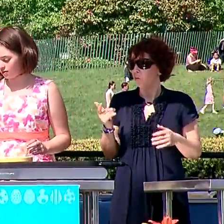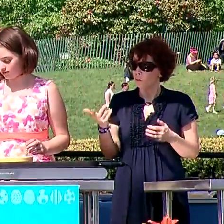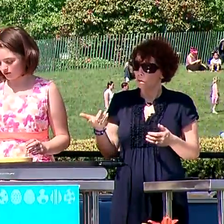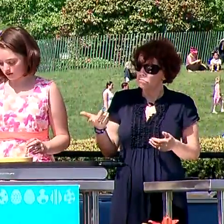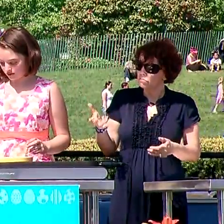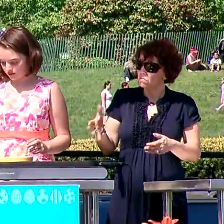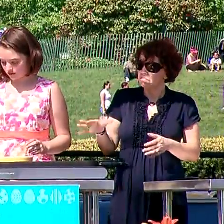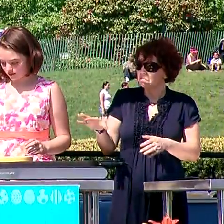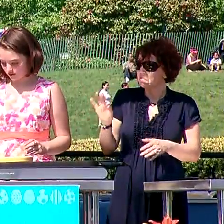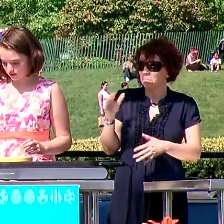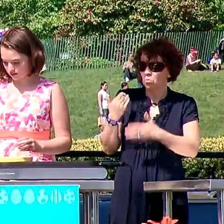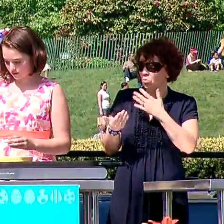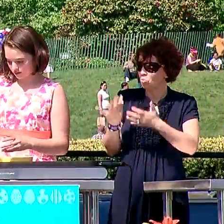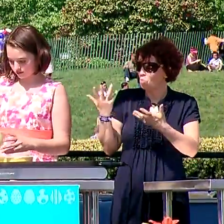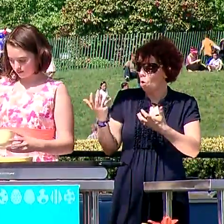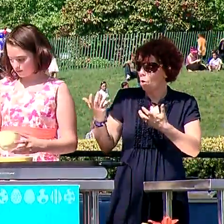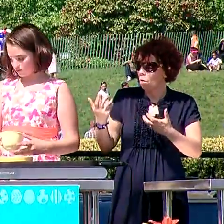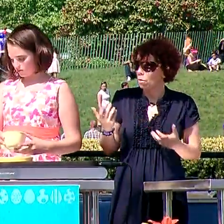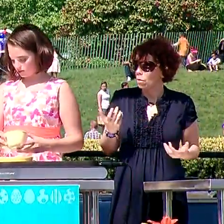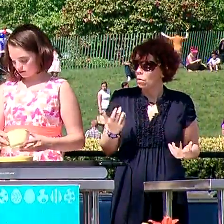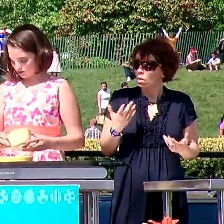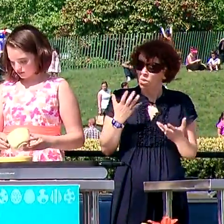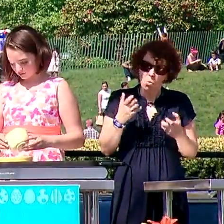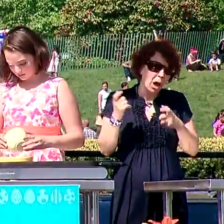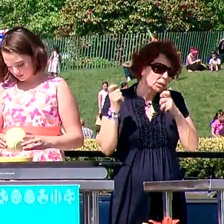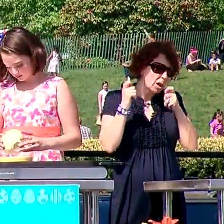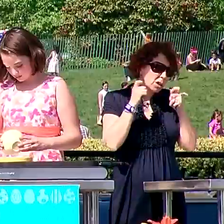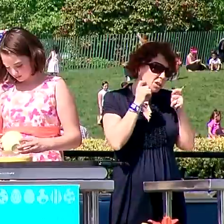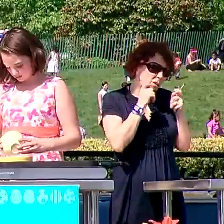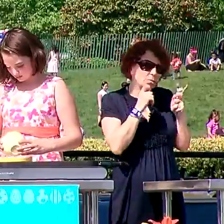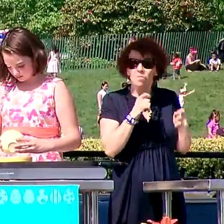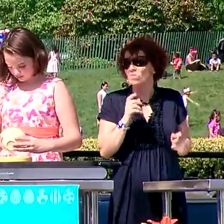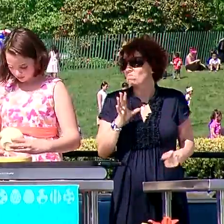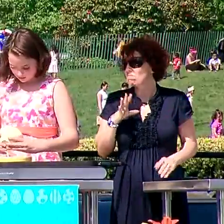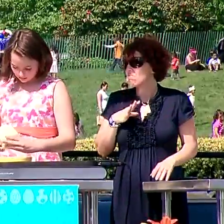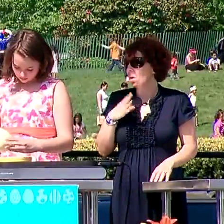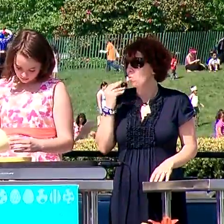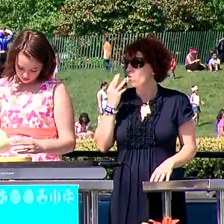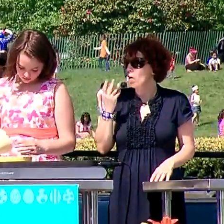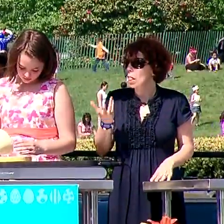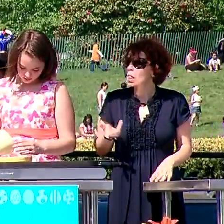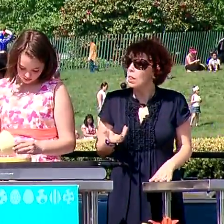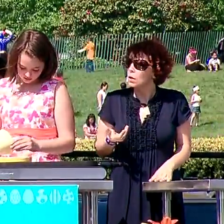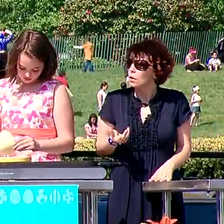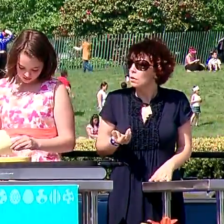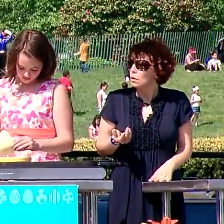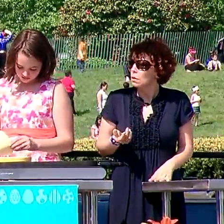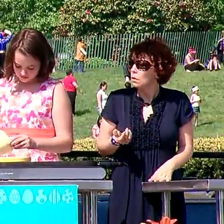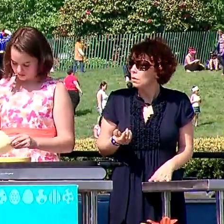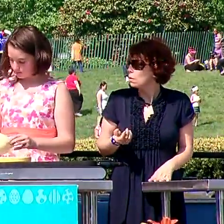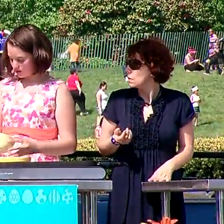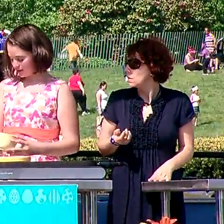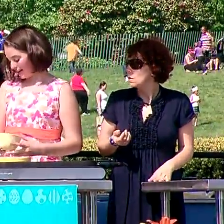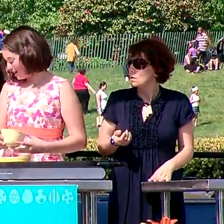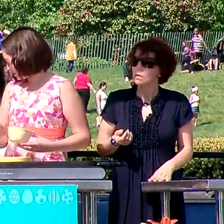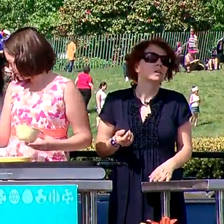Do you want some corn? (low audio) All right, awesome.